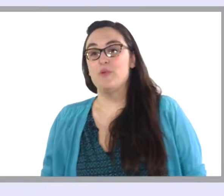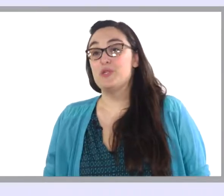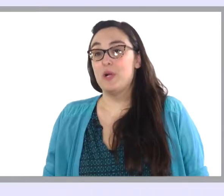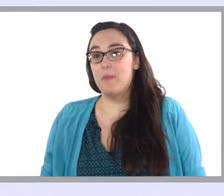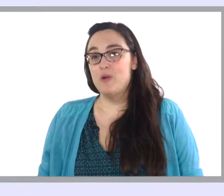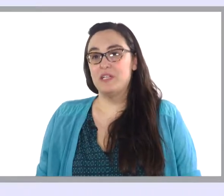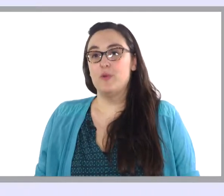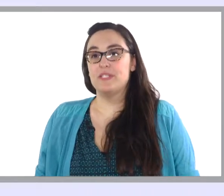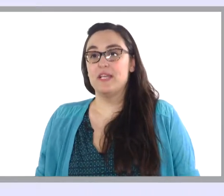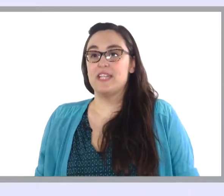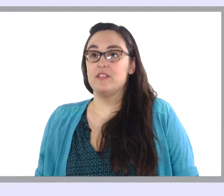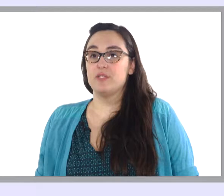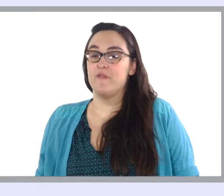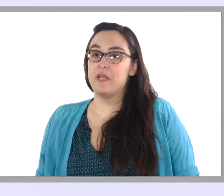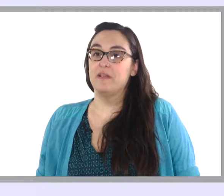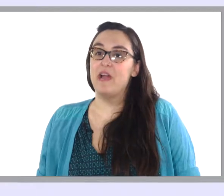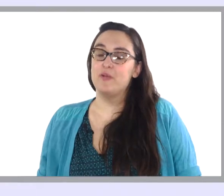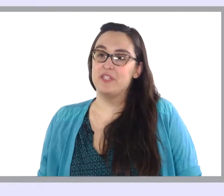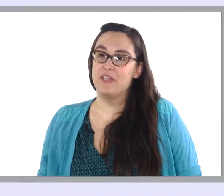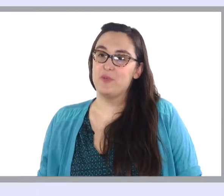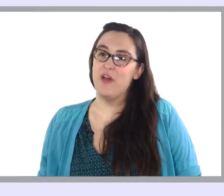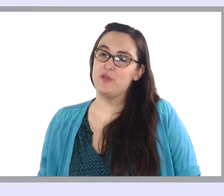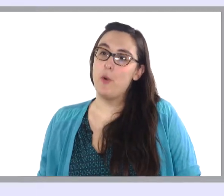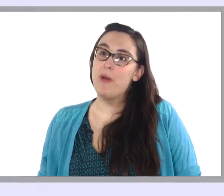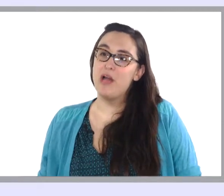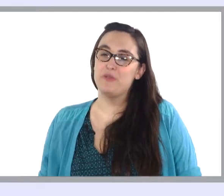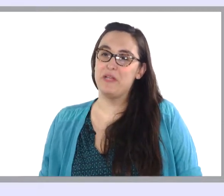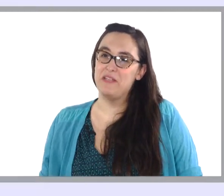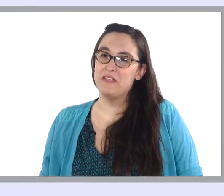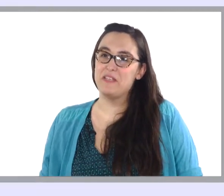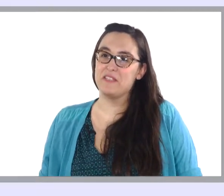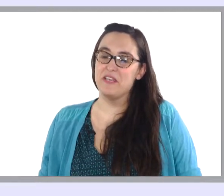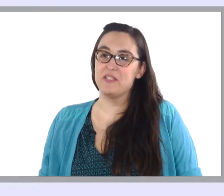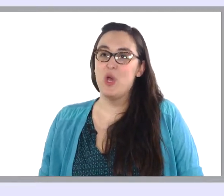To talk about the linguistic status of sign languages we have to go back to the 1960s